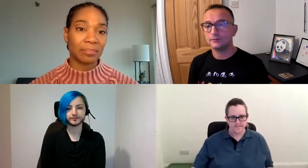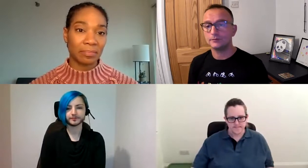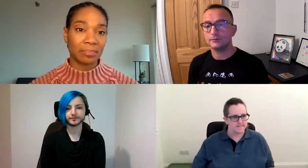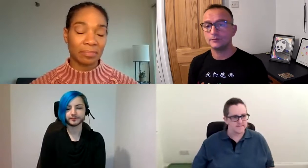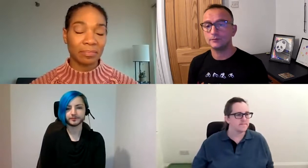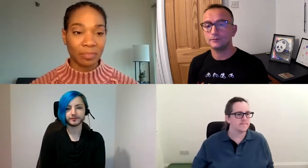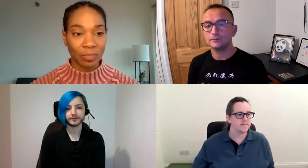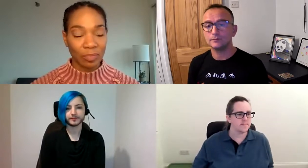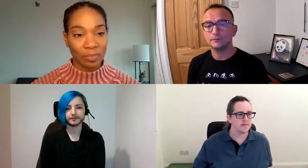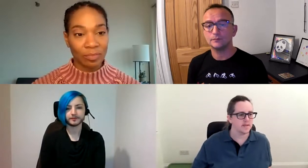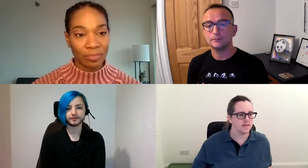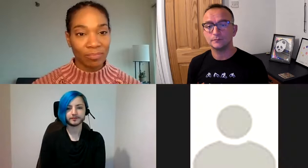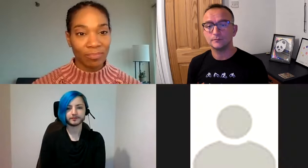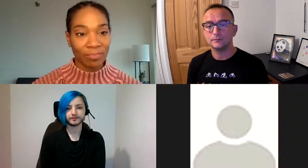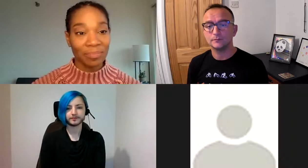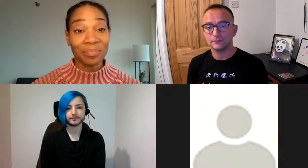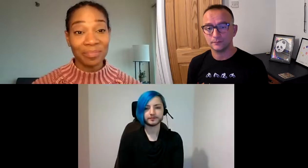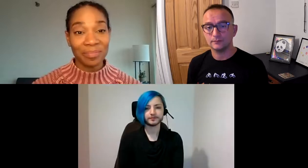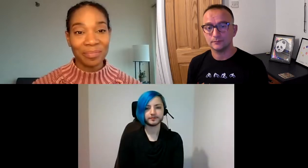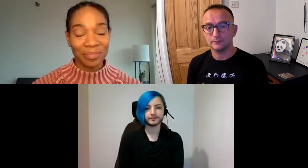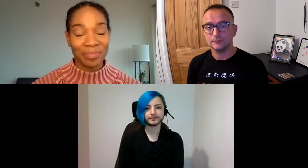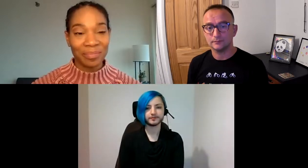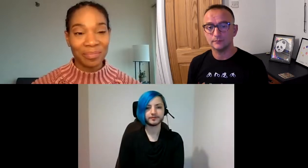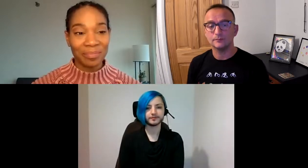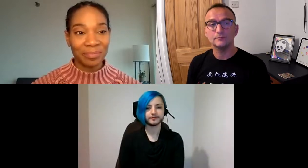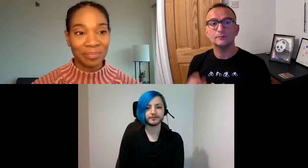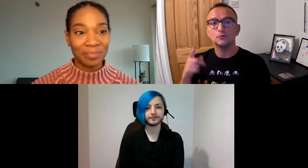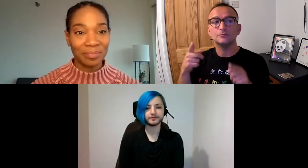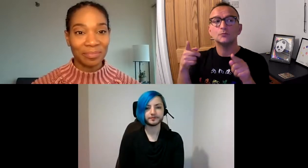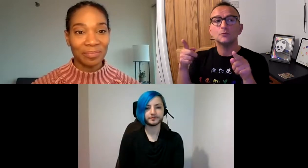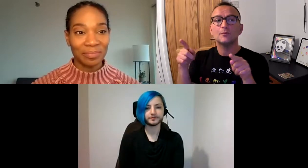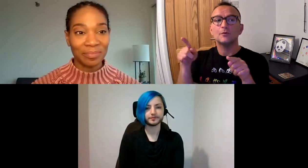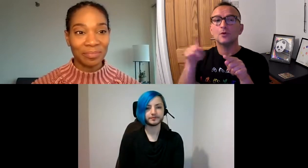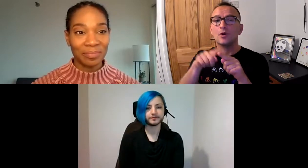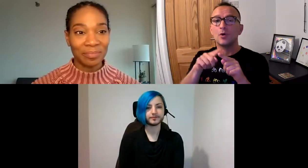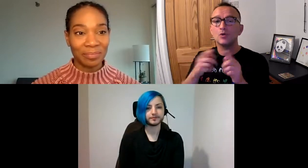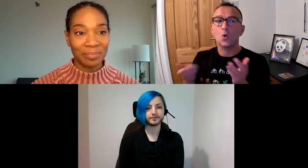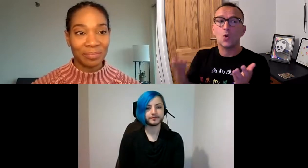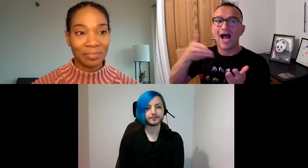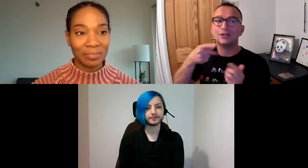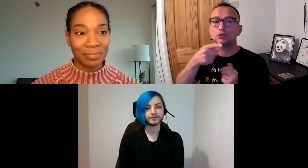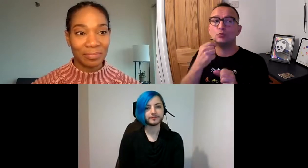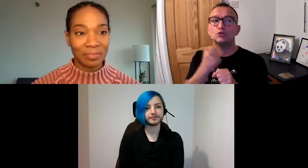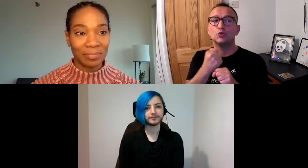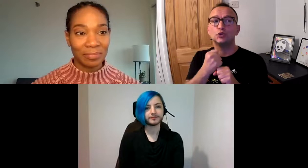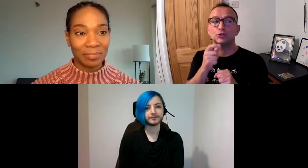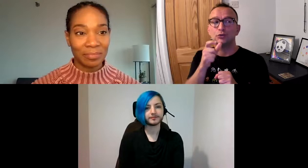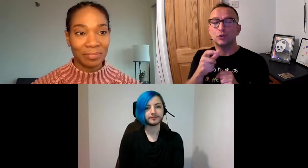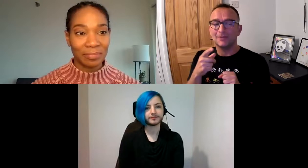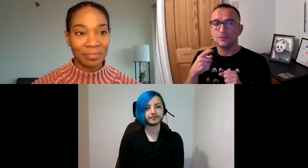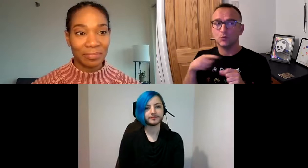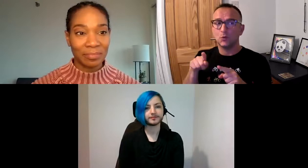Thank you, we know there was GSV gay sign